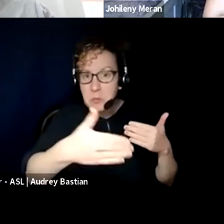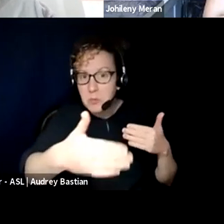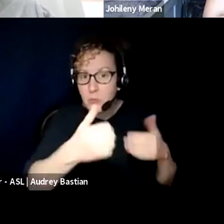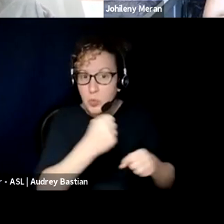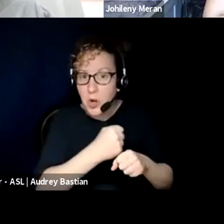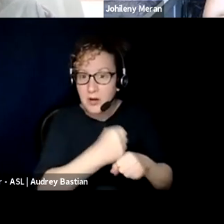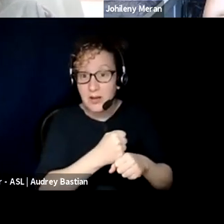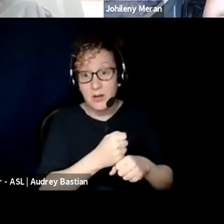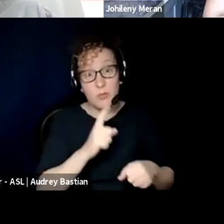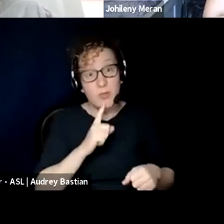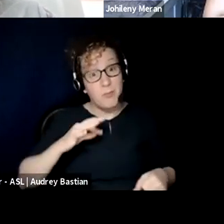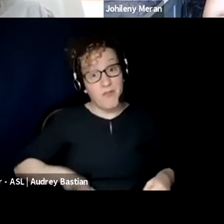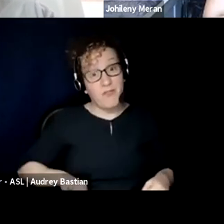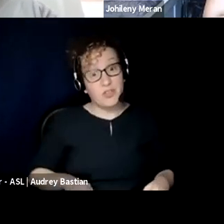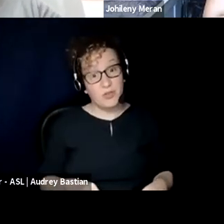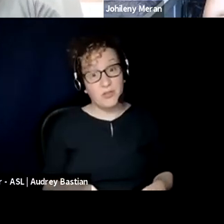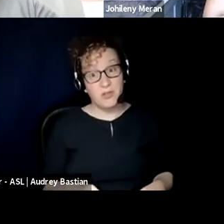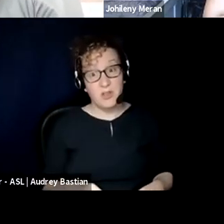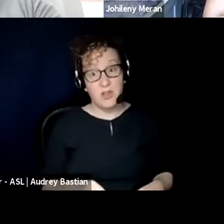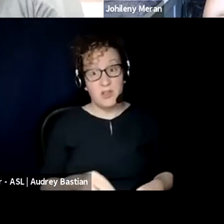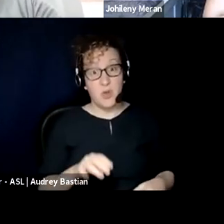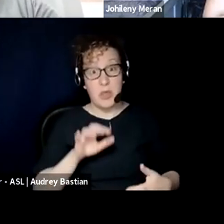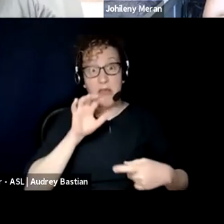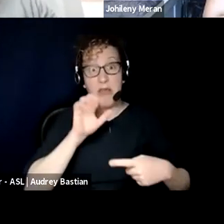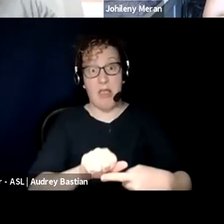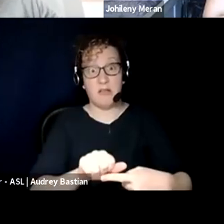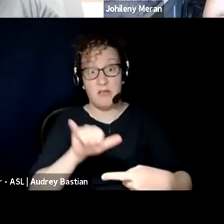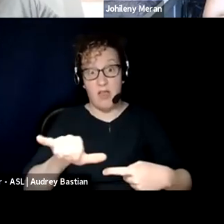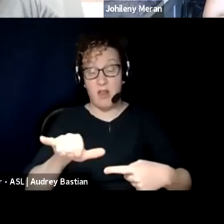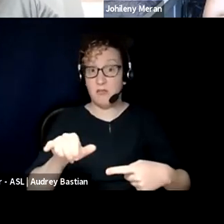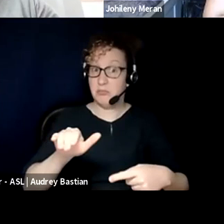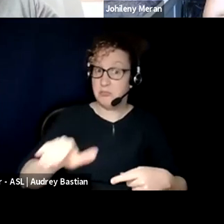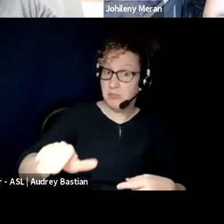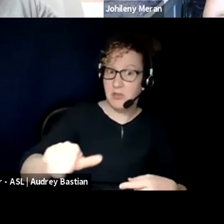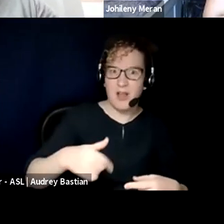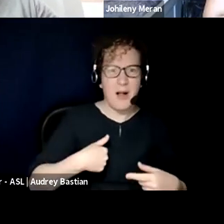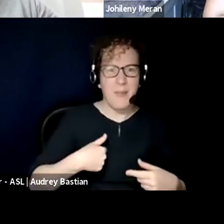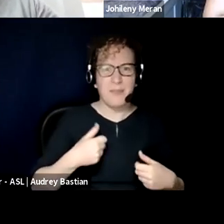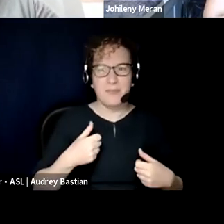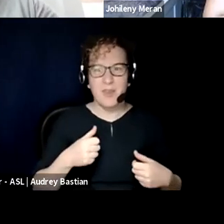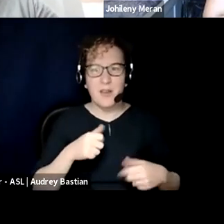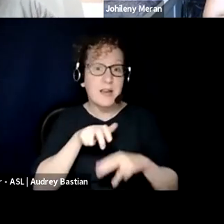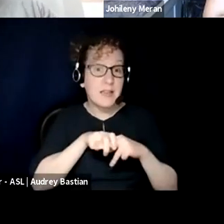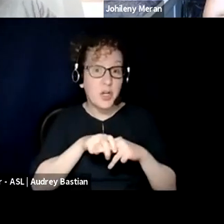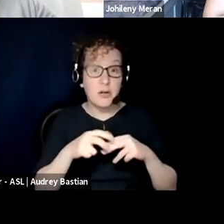so you can catch things like that. Because you are not going to sit here and ask me to